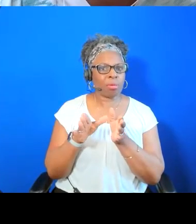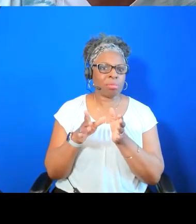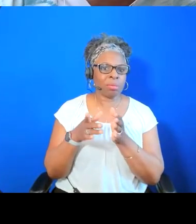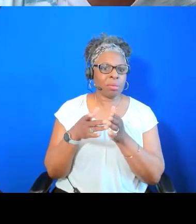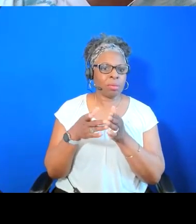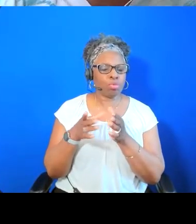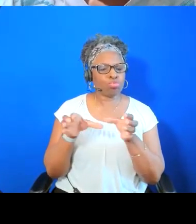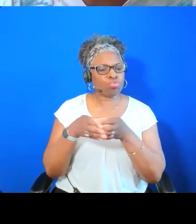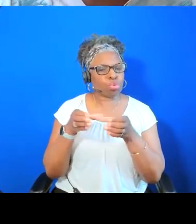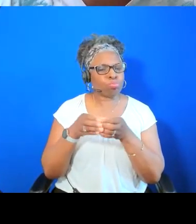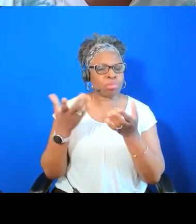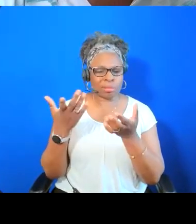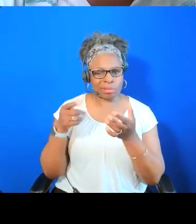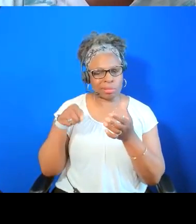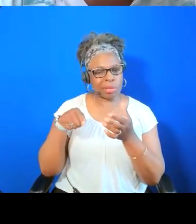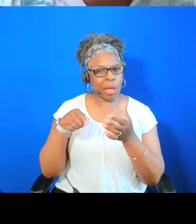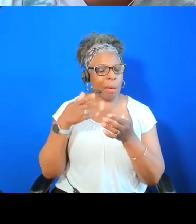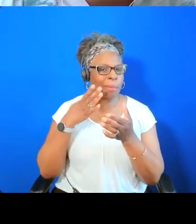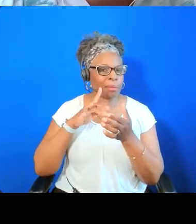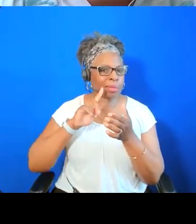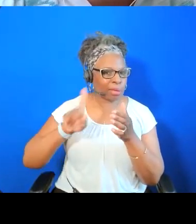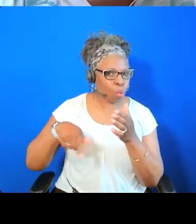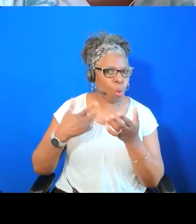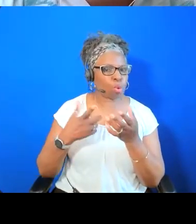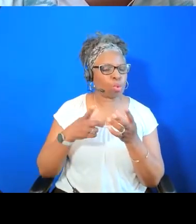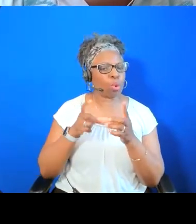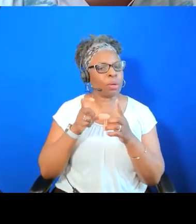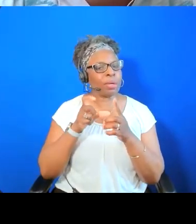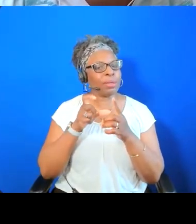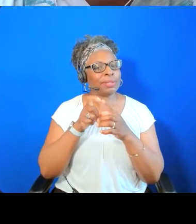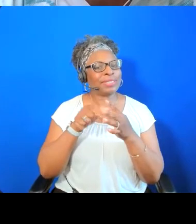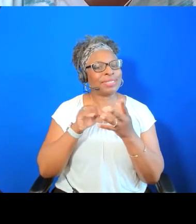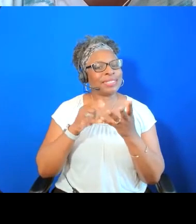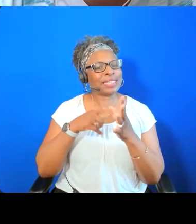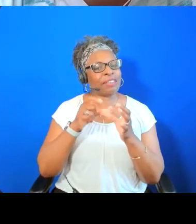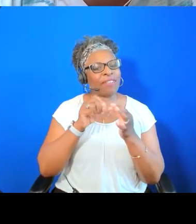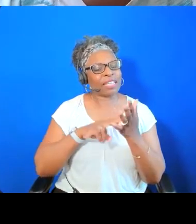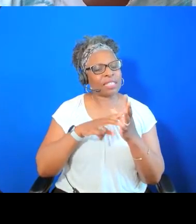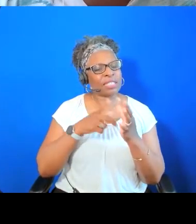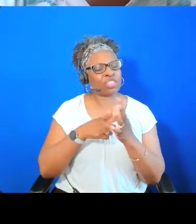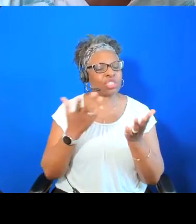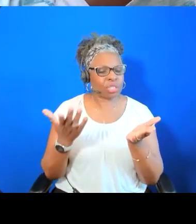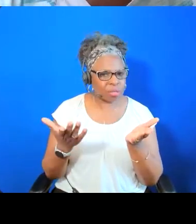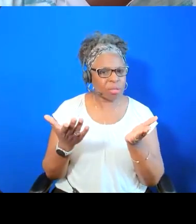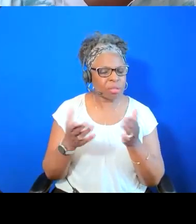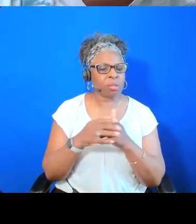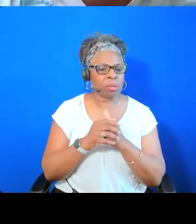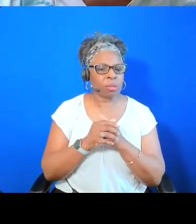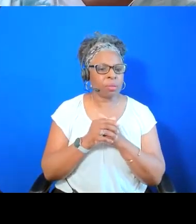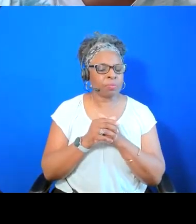So, the aim of many of these projects is, like I said, it's shifting the existing power dynamics, to kind of on the sort of multiple levels, and making